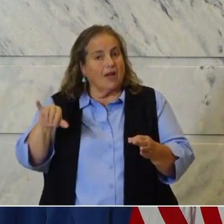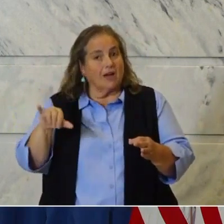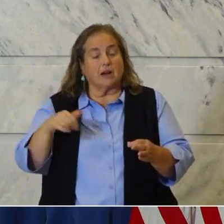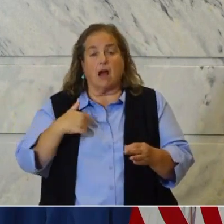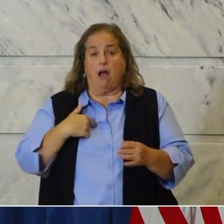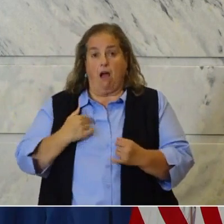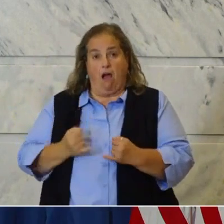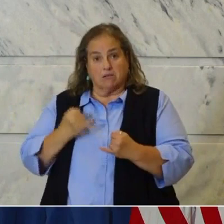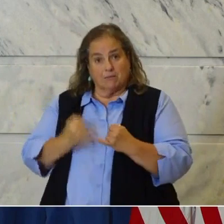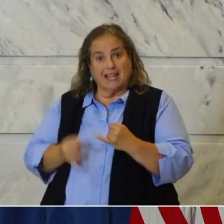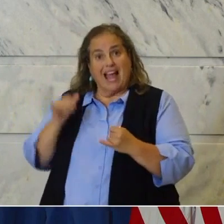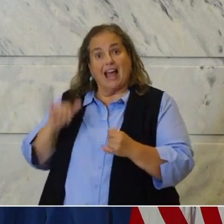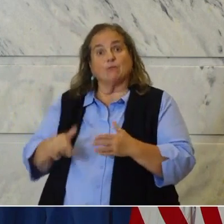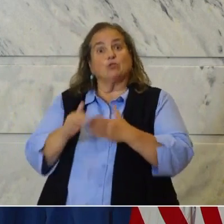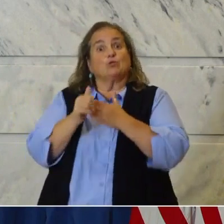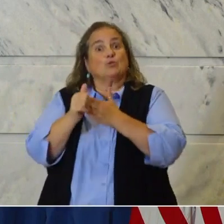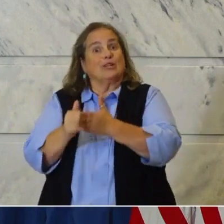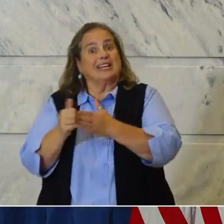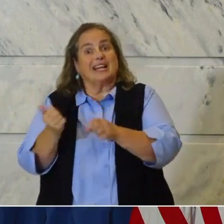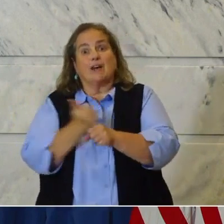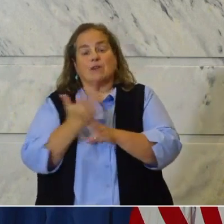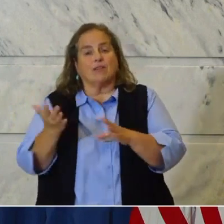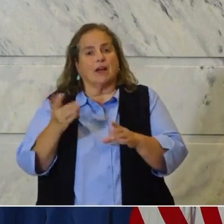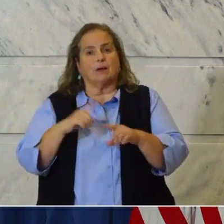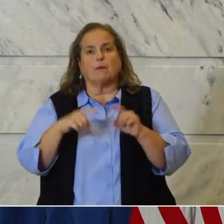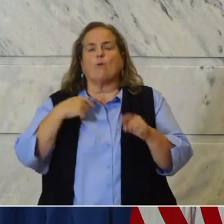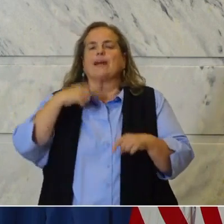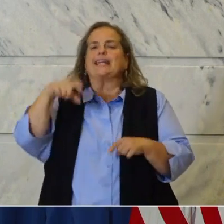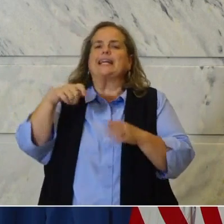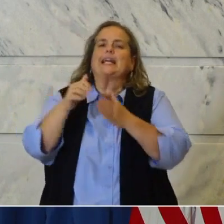lead the overall ship. If we don't have leaders that are out there, um,